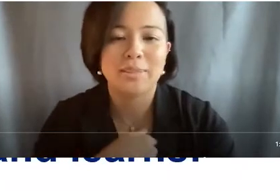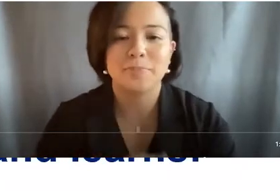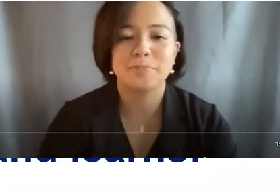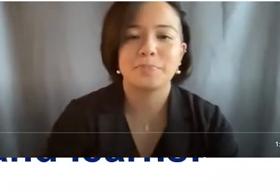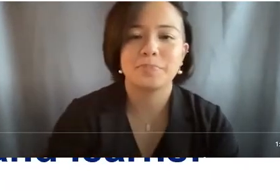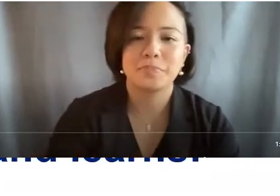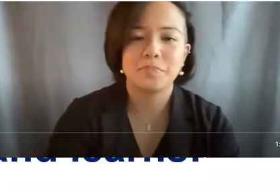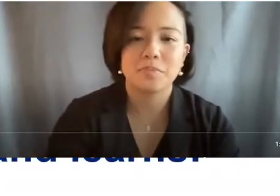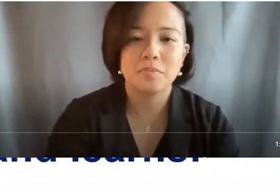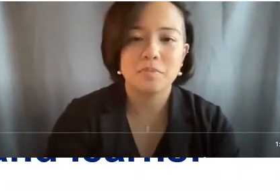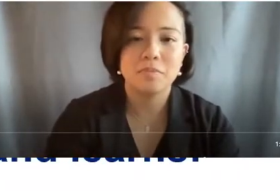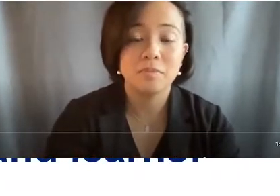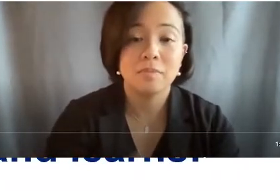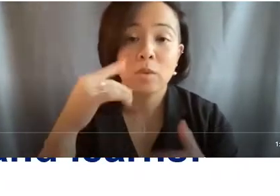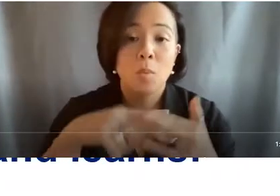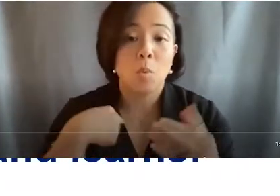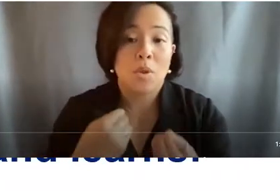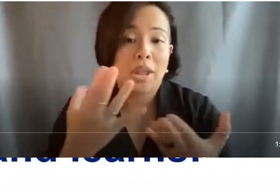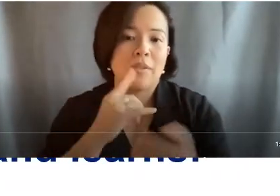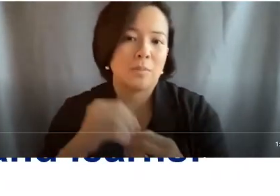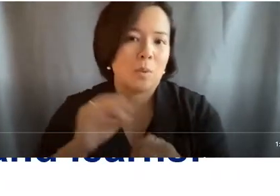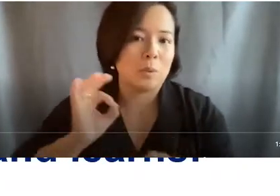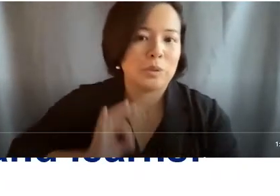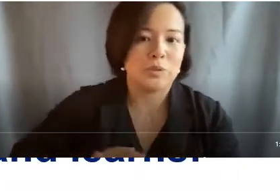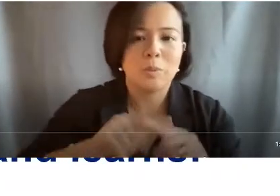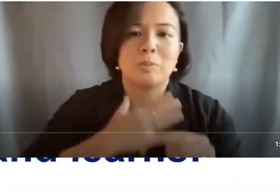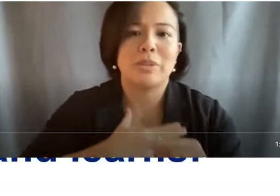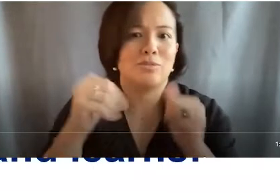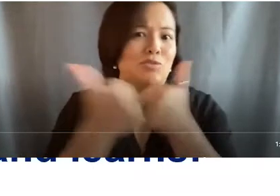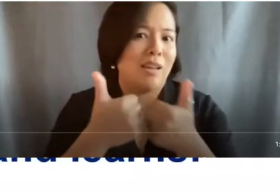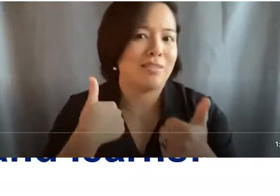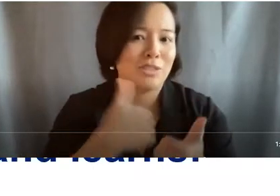when we get to that point.